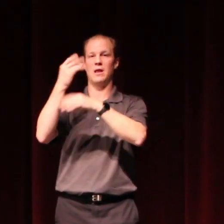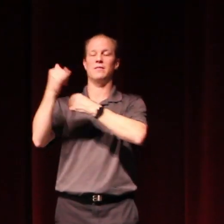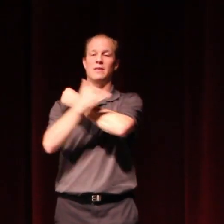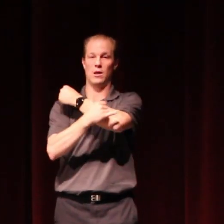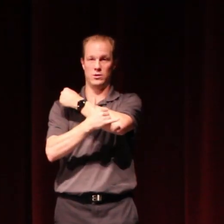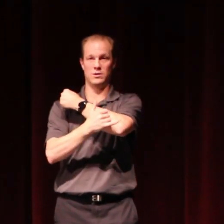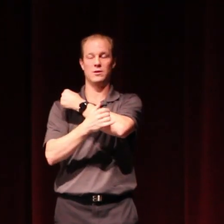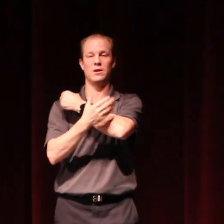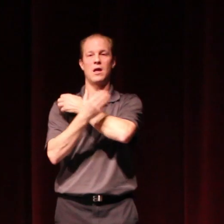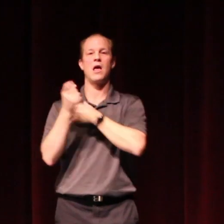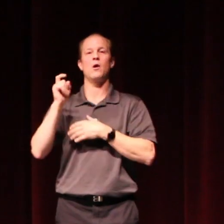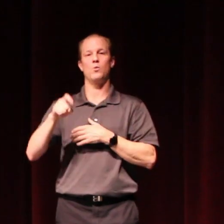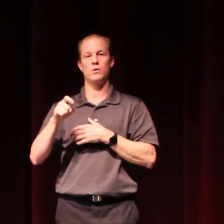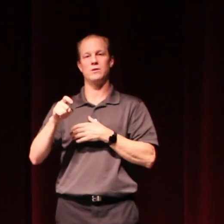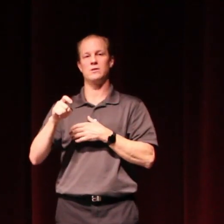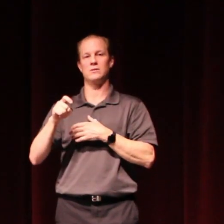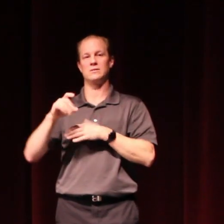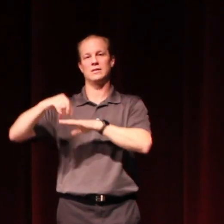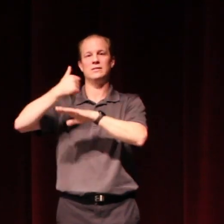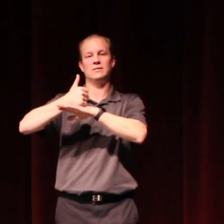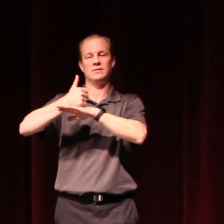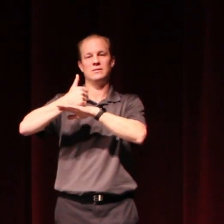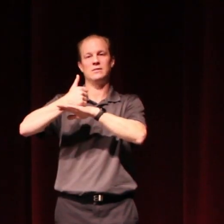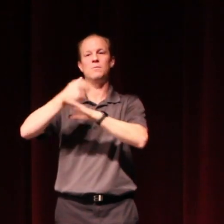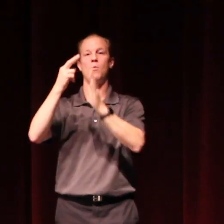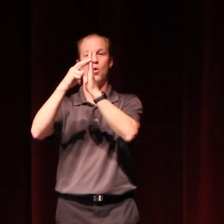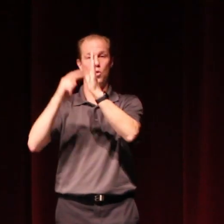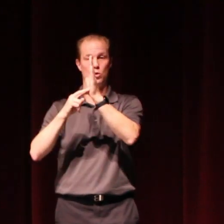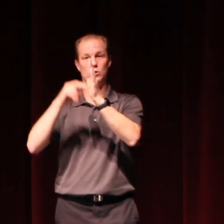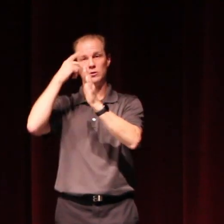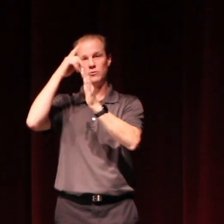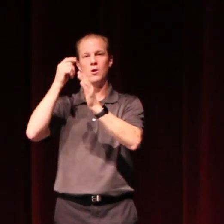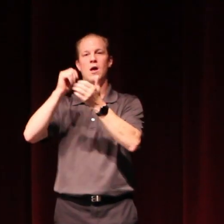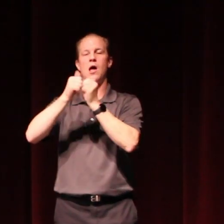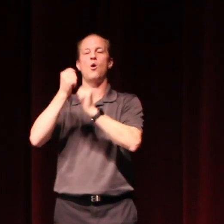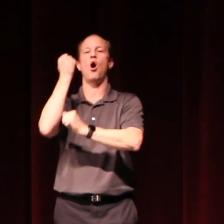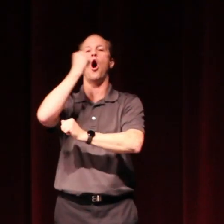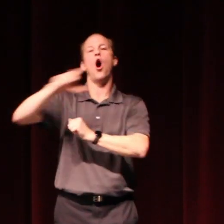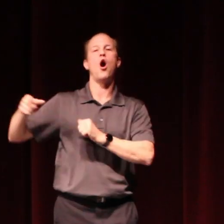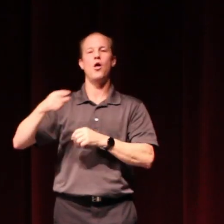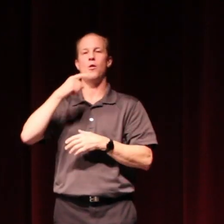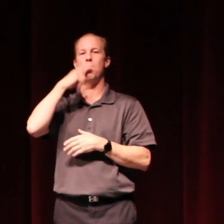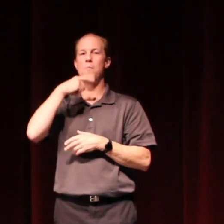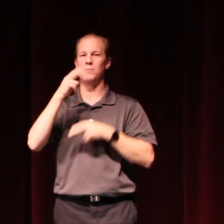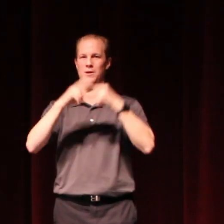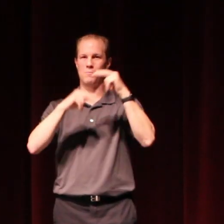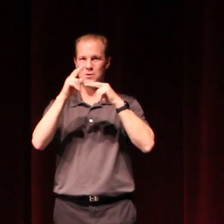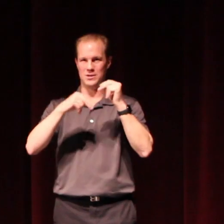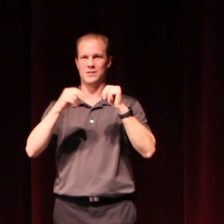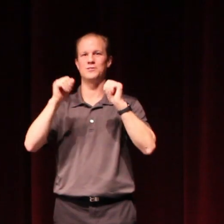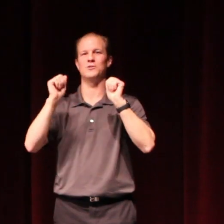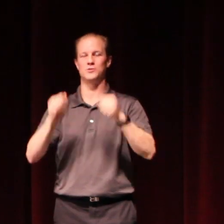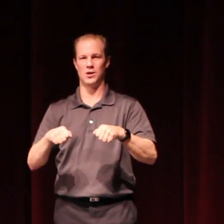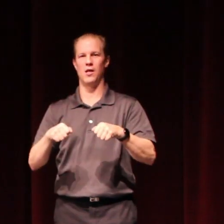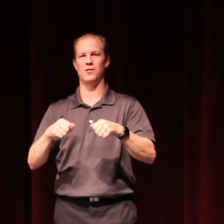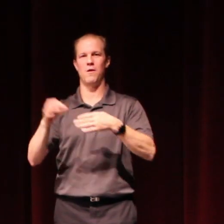and and we need to come up with ordinances as to how all public buildings shall function to